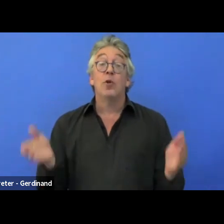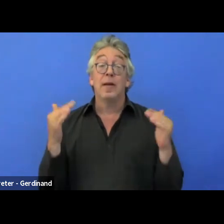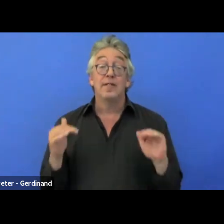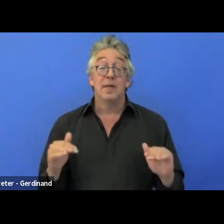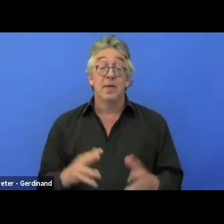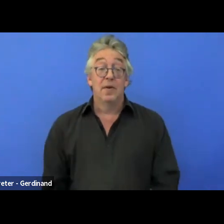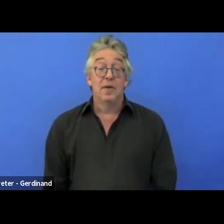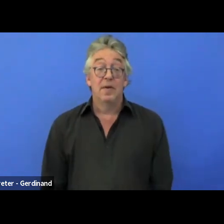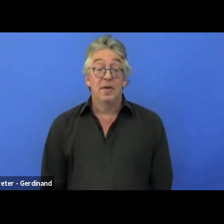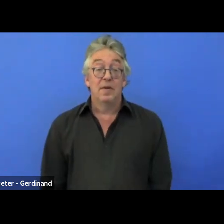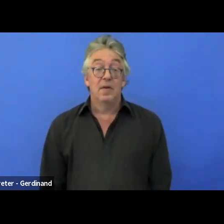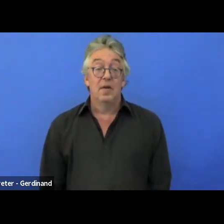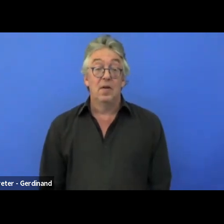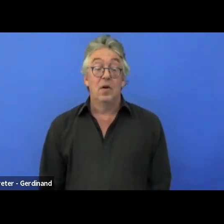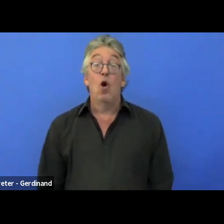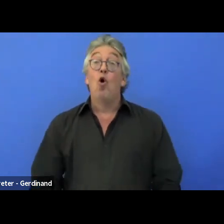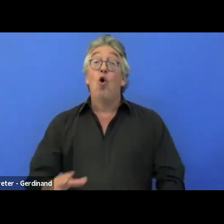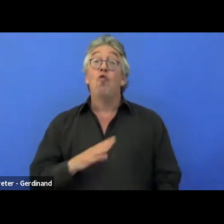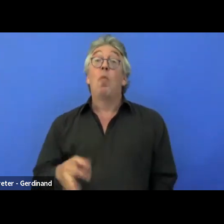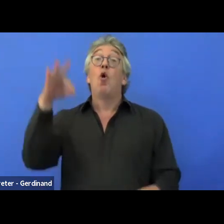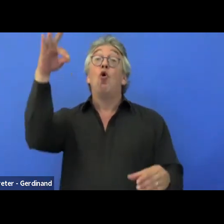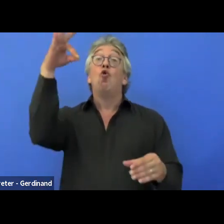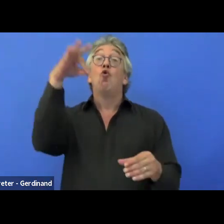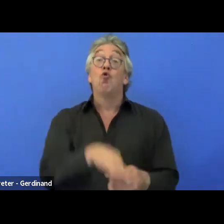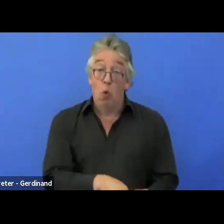After the formal vote, there is the publication of a standard